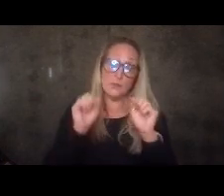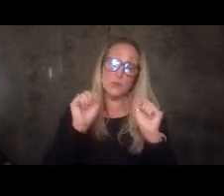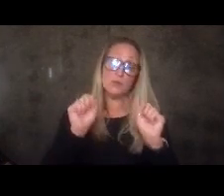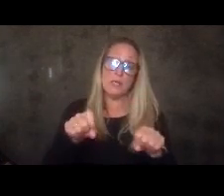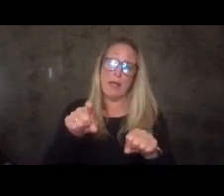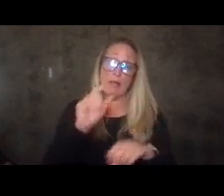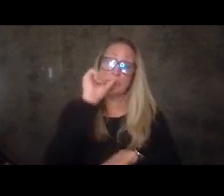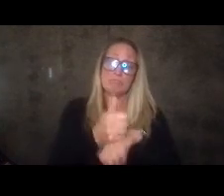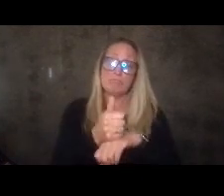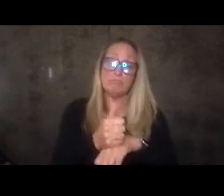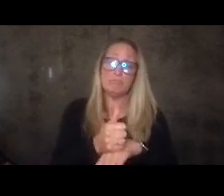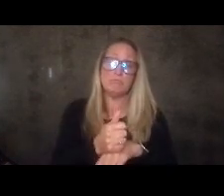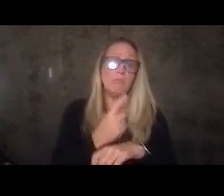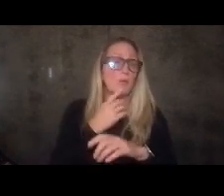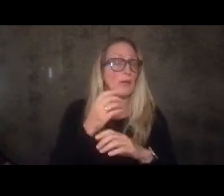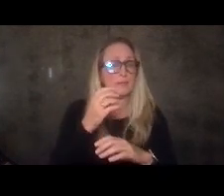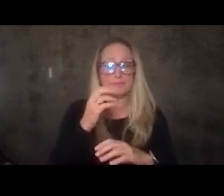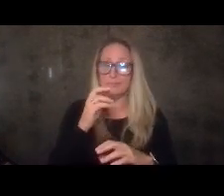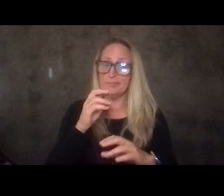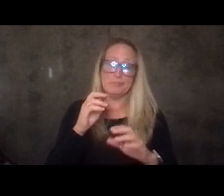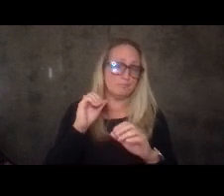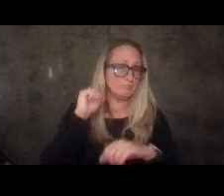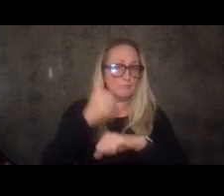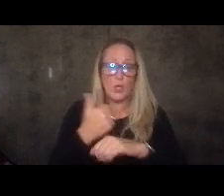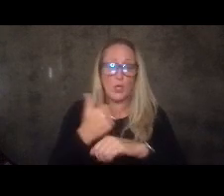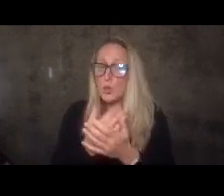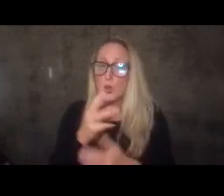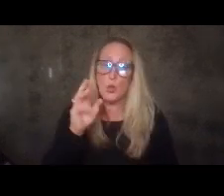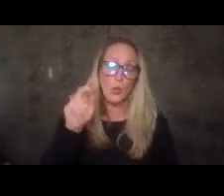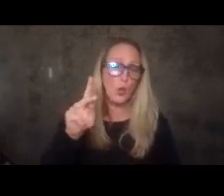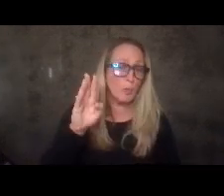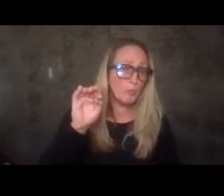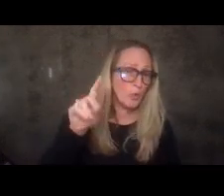default when you create new workbooks there already a bit bigger in the font size.